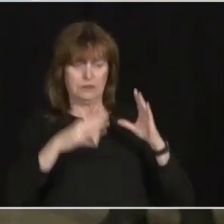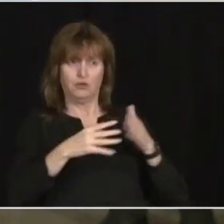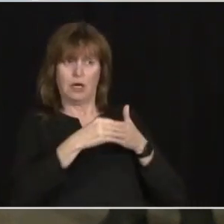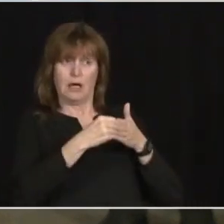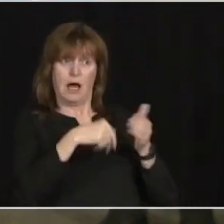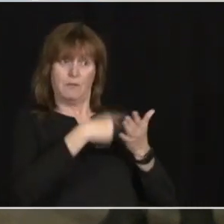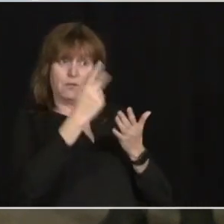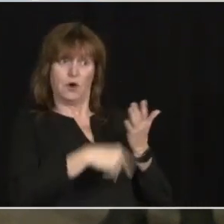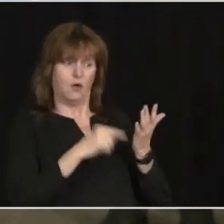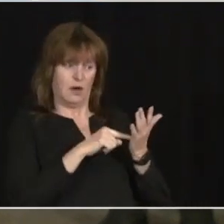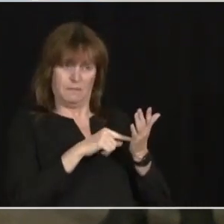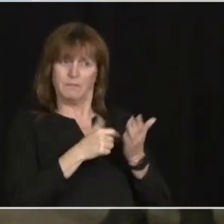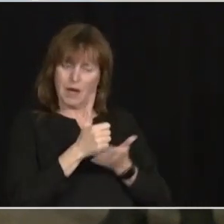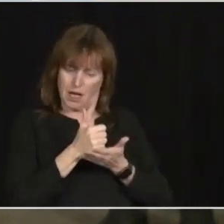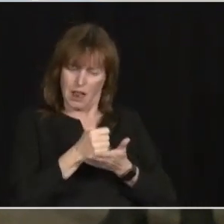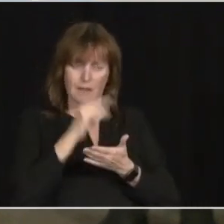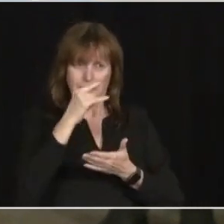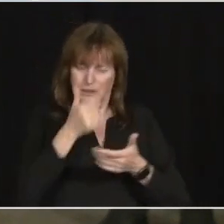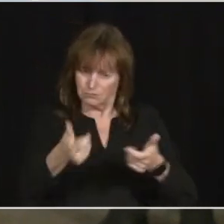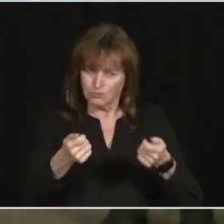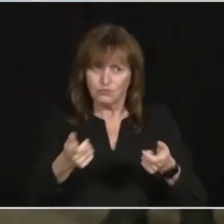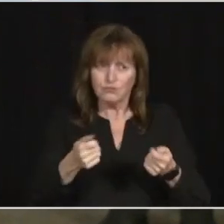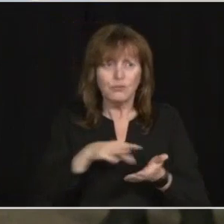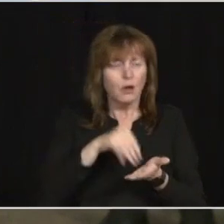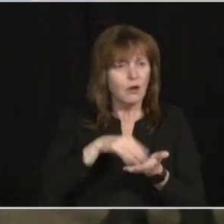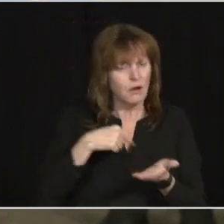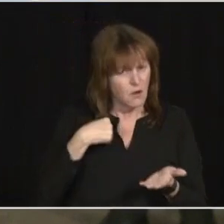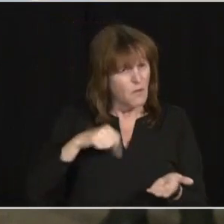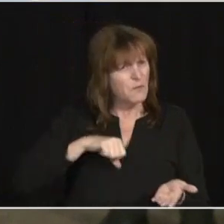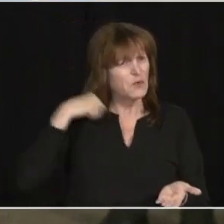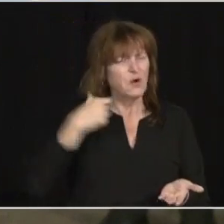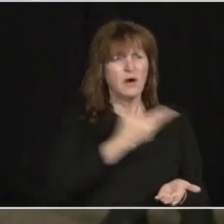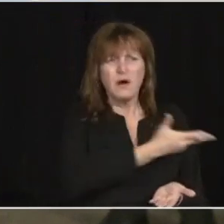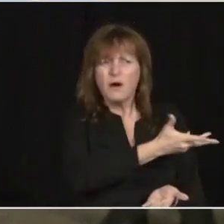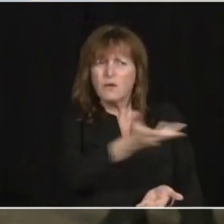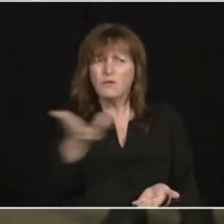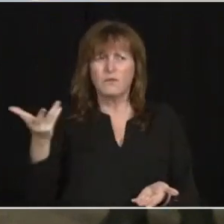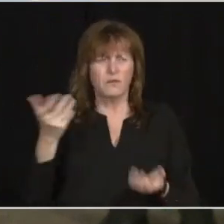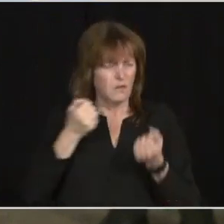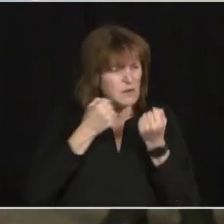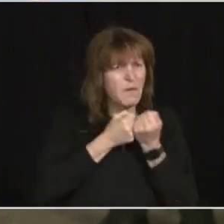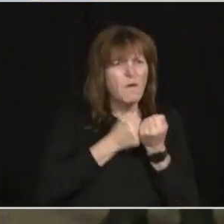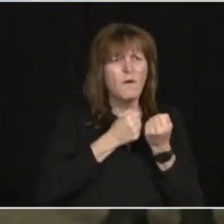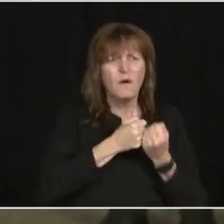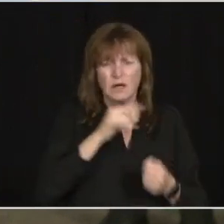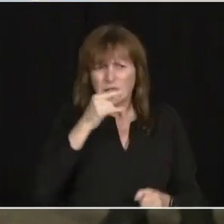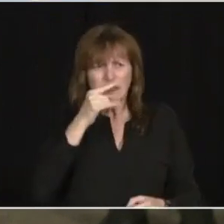inning jute of the can do spirit of our people doing whatever it takes to support our kids.